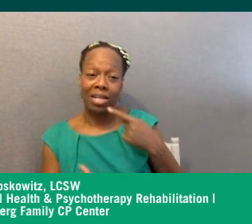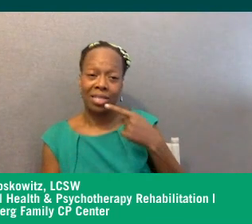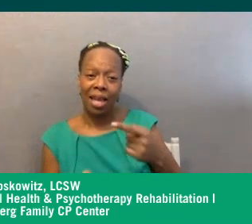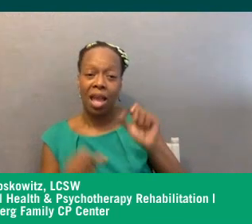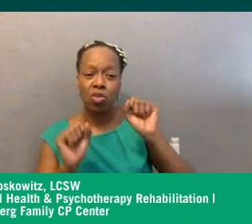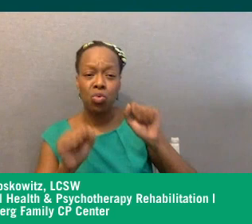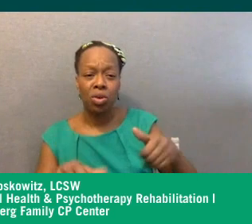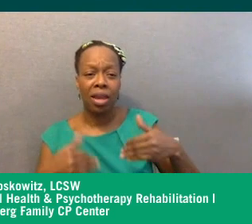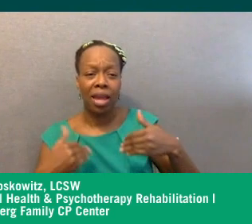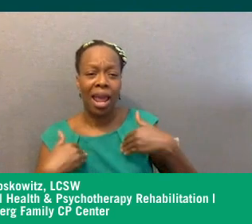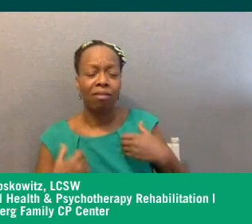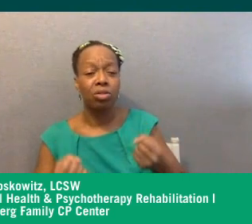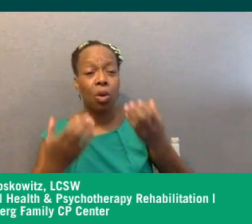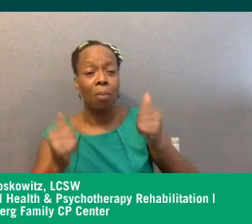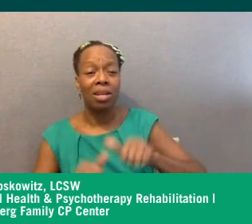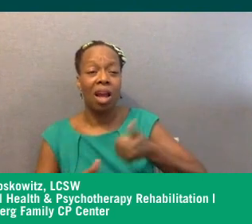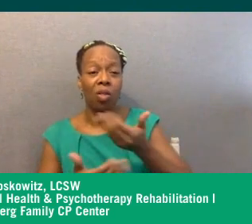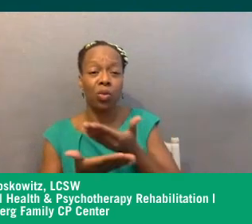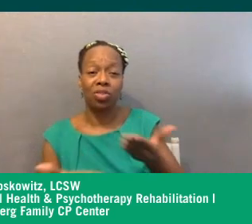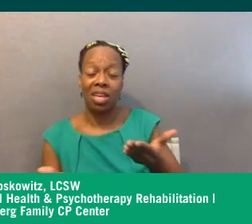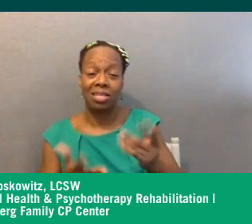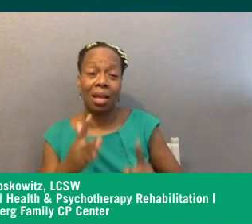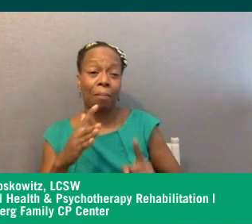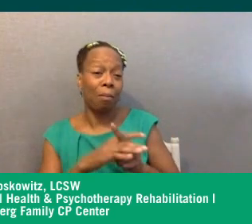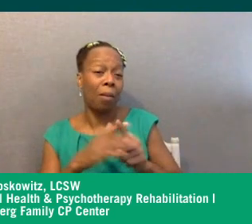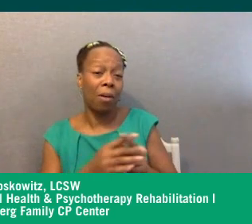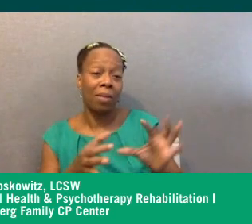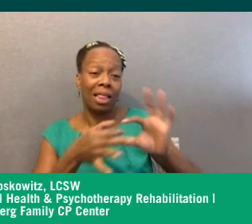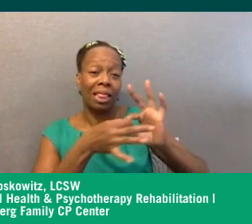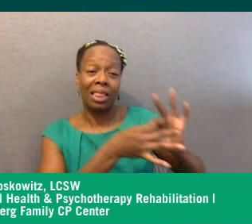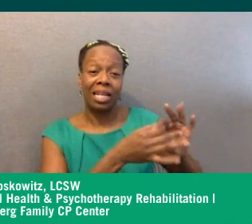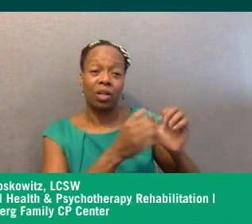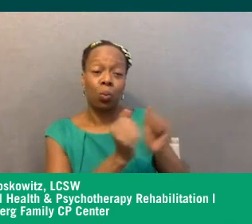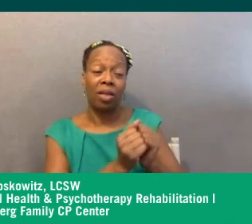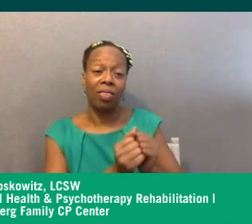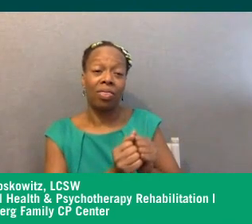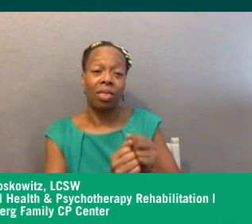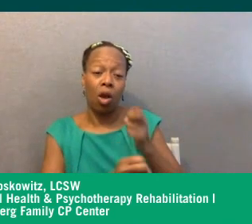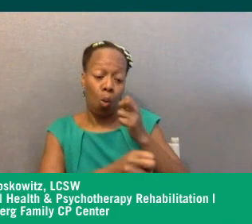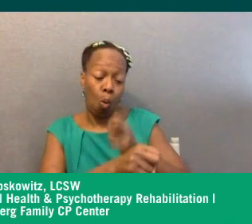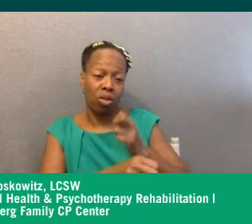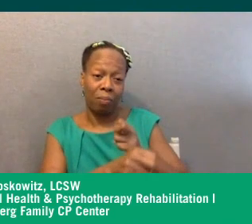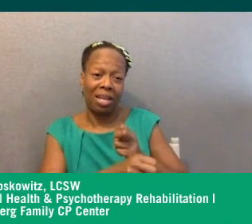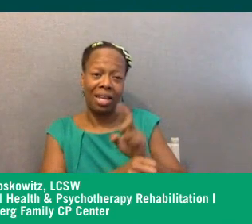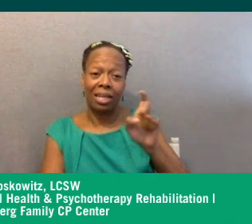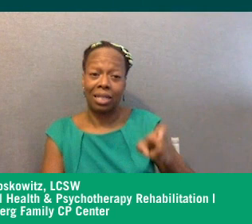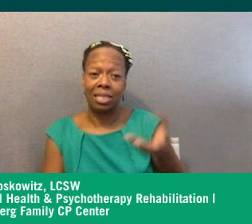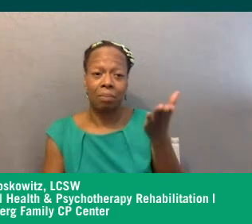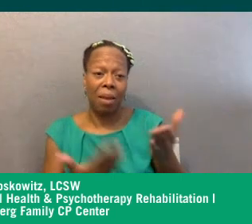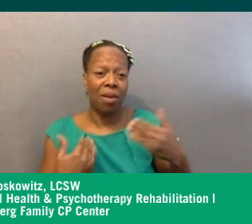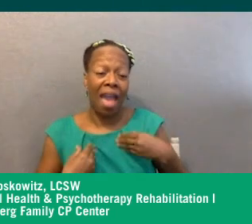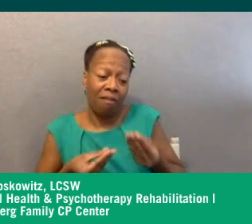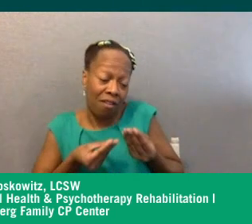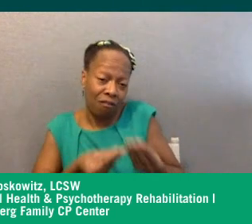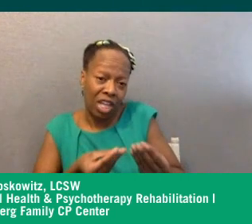coming along with the orthopedic needs. Like Dr. Hyman mentioned, there might be feeding issues, there might be, you know, great mobility issues,